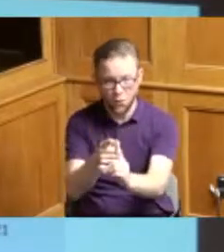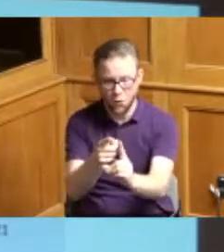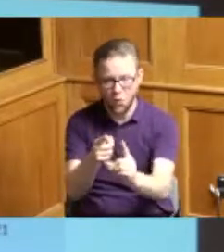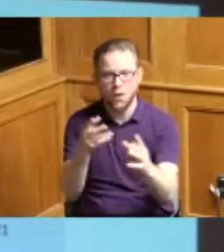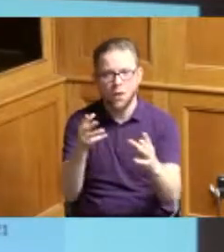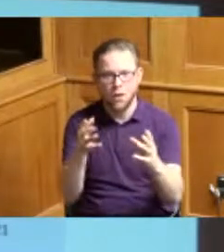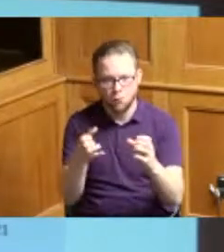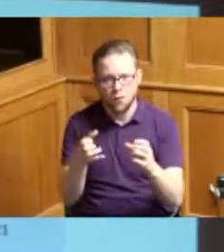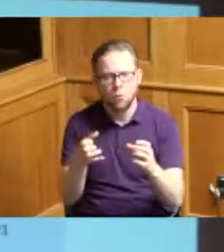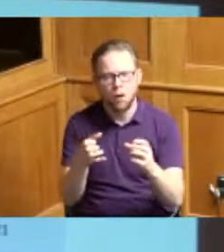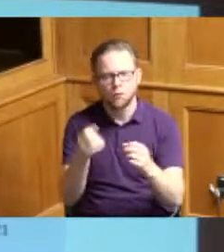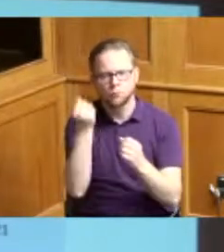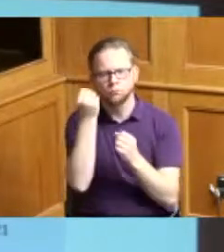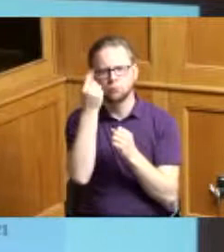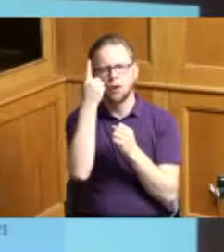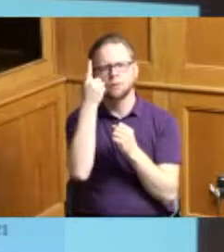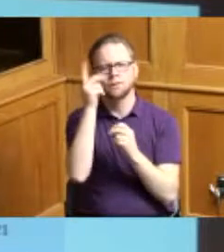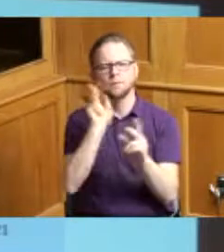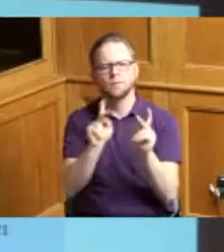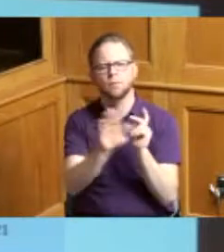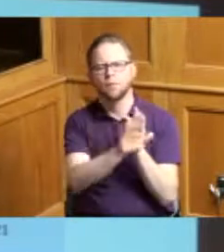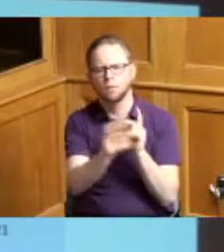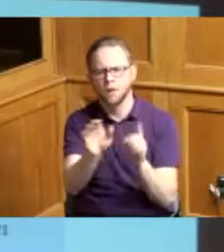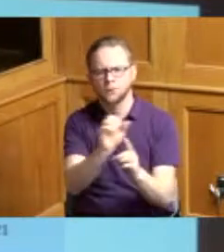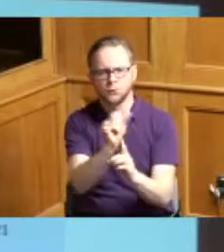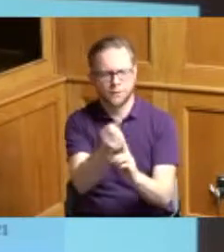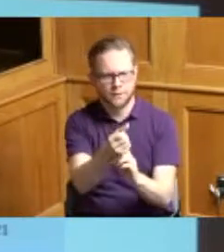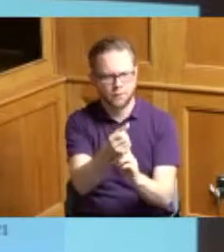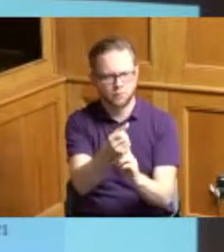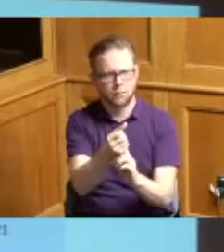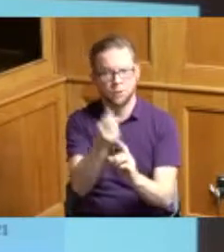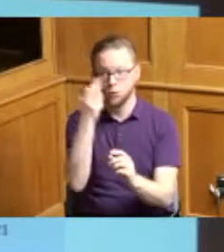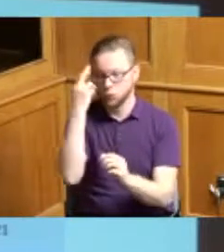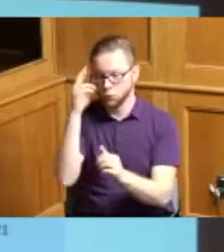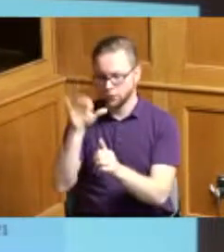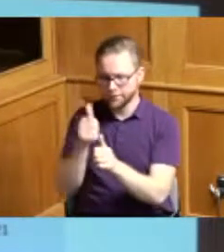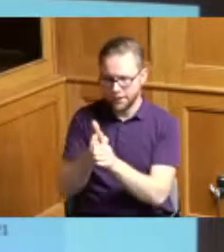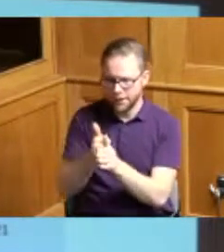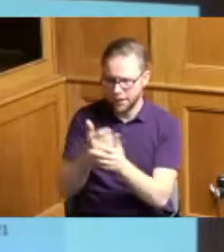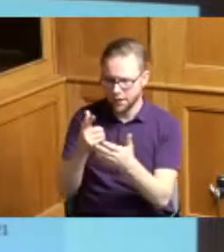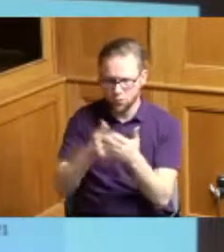of the current condition of you know again the drivers the needs get feedback on some of the